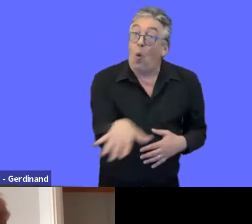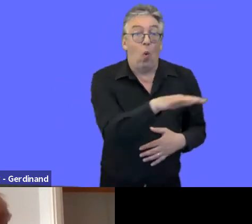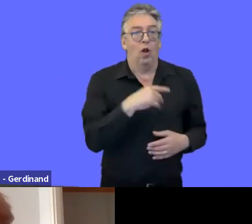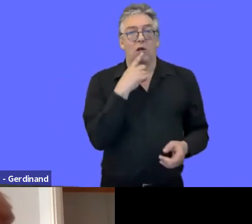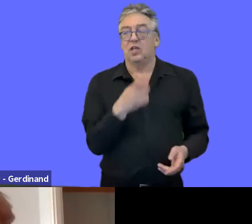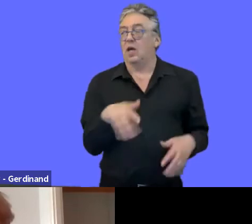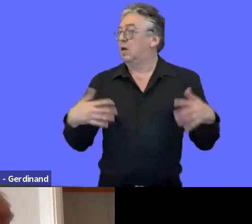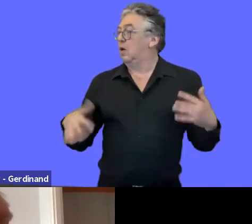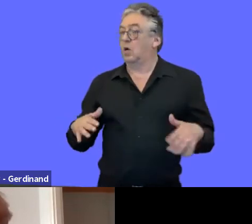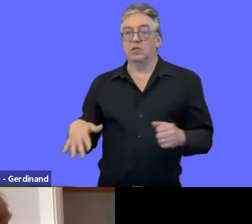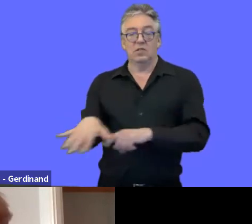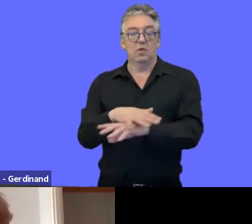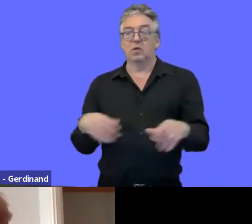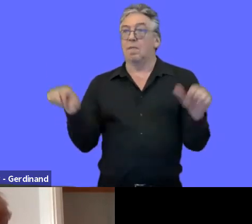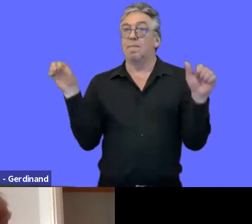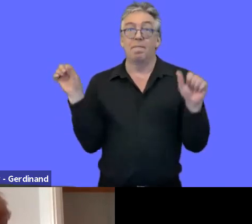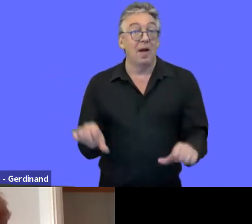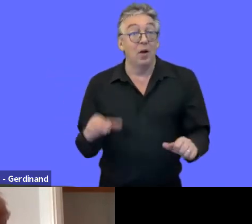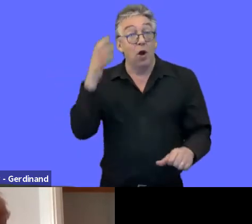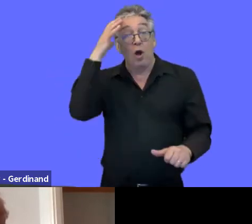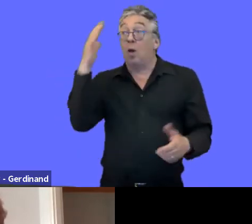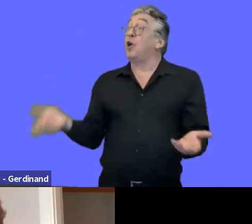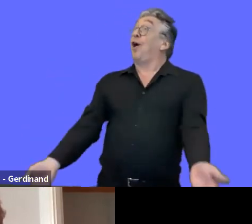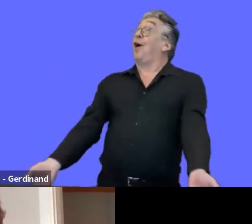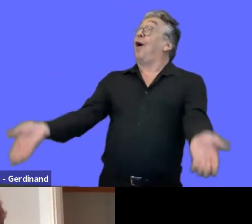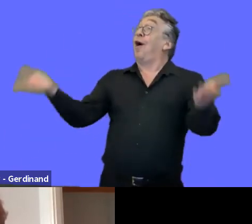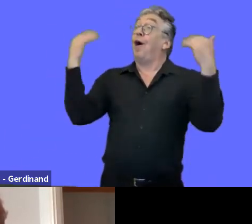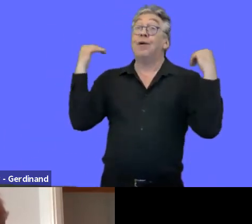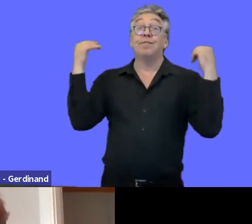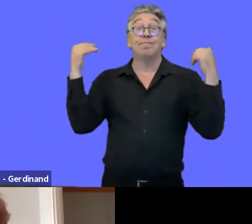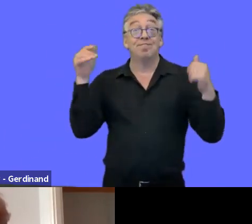esepecially the call for proposals and the deinstitutionalization process